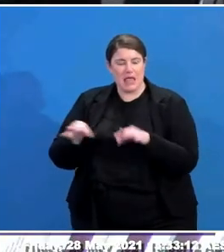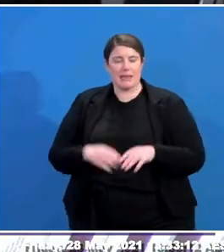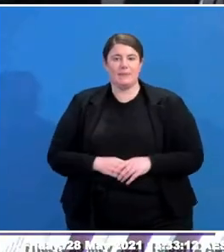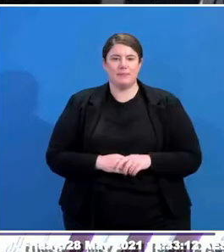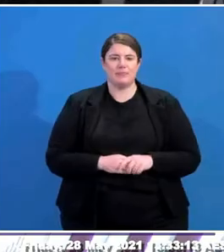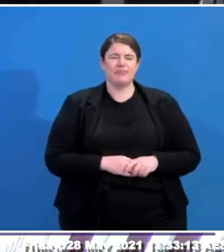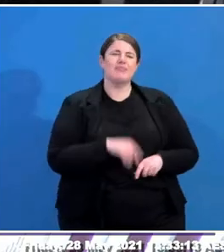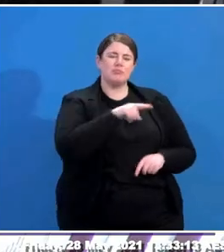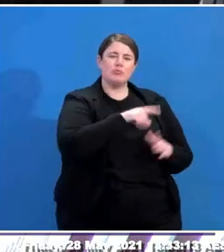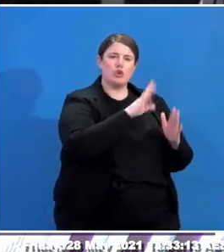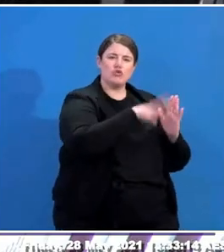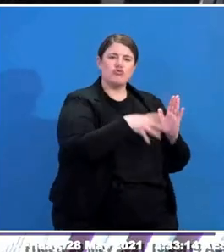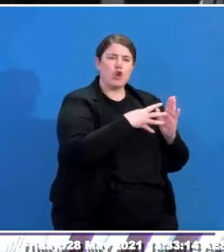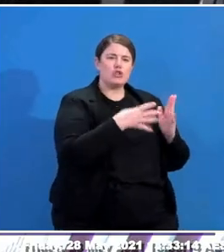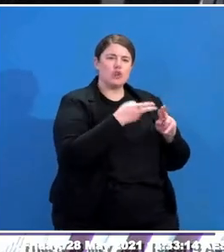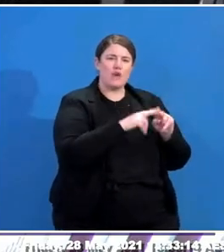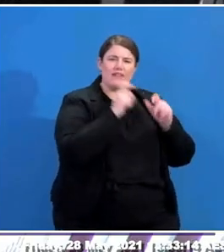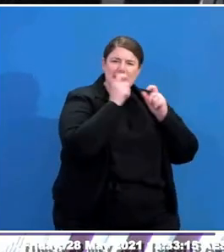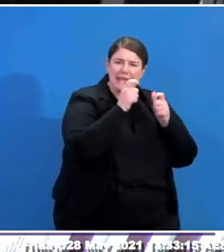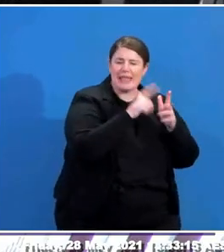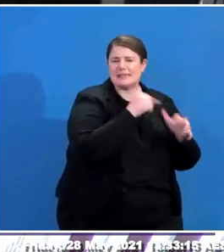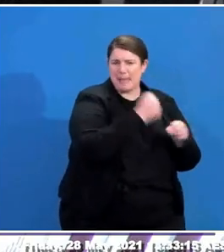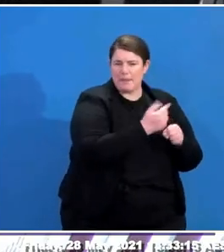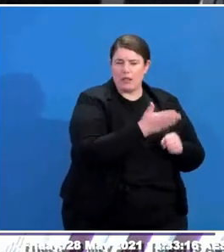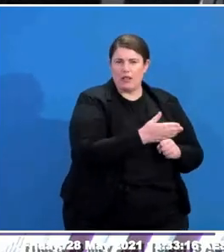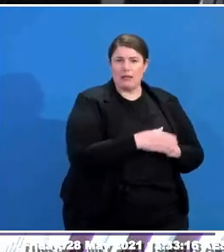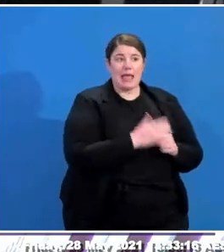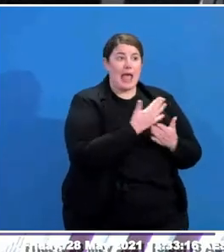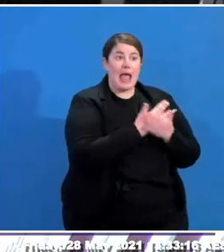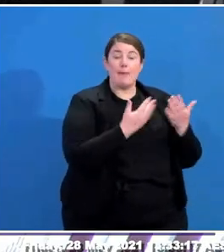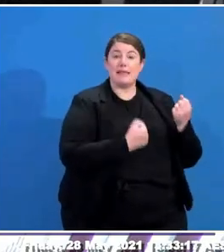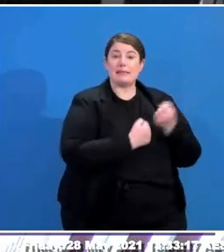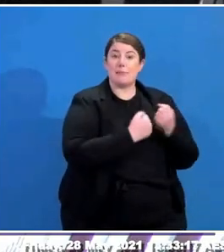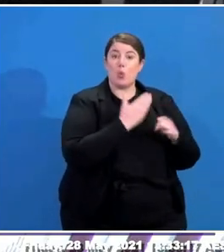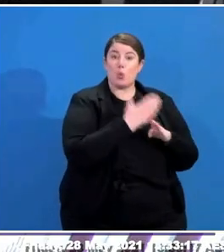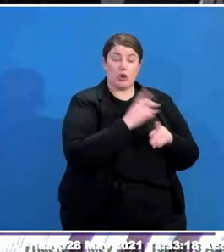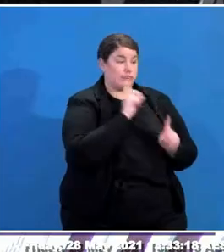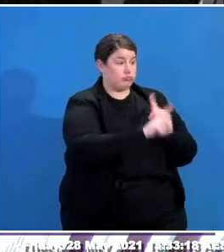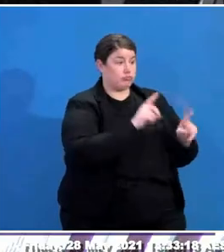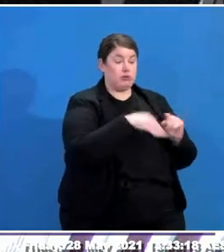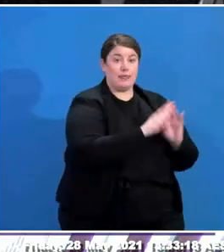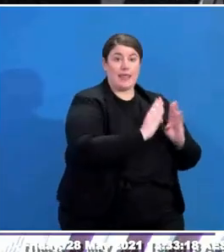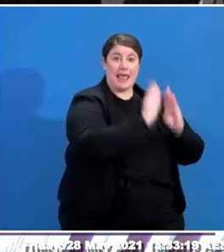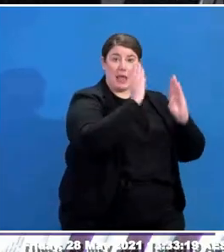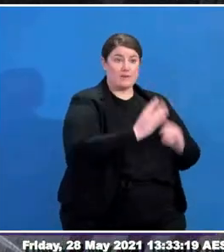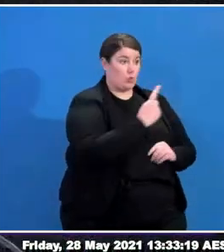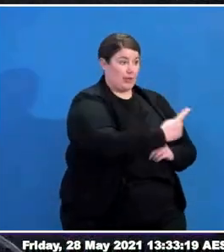The roster of care might identify the number of support workers present in the house for each participant; is that correct?